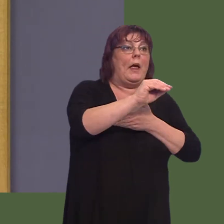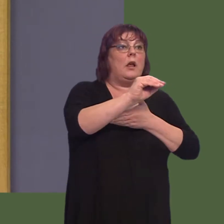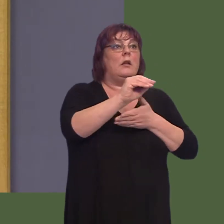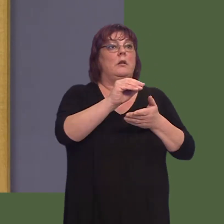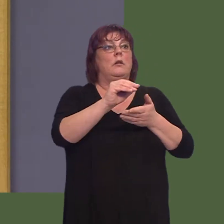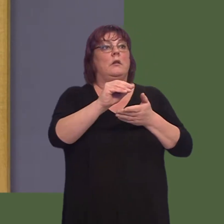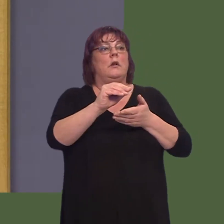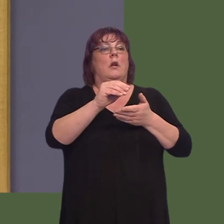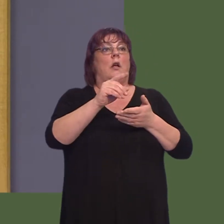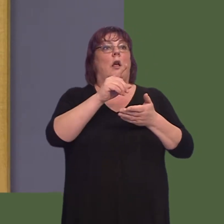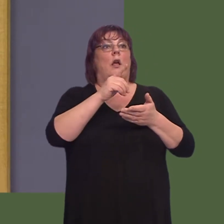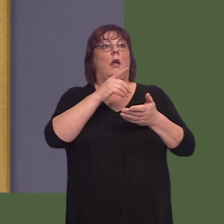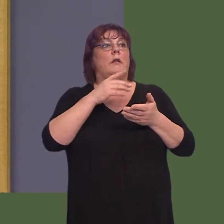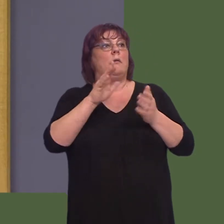their introduction in every school in Wales.